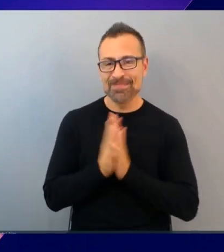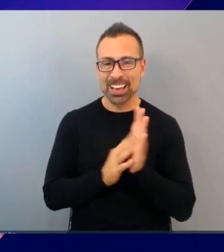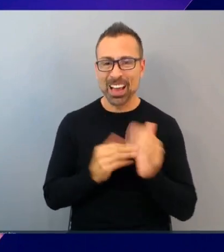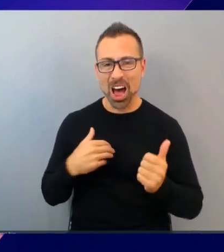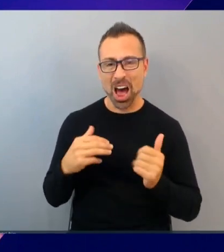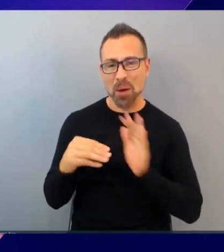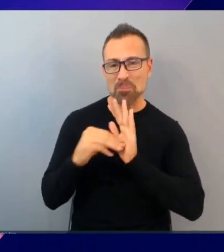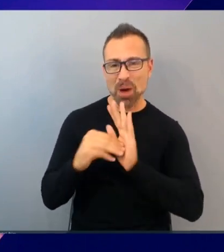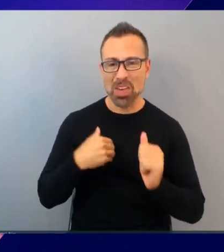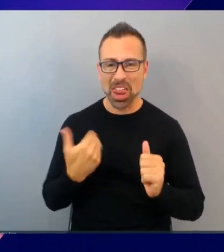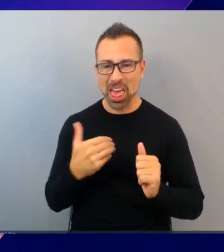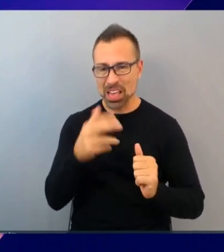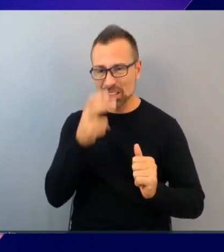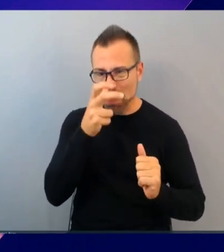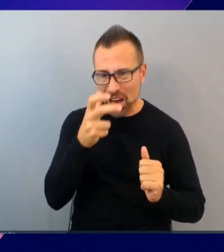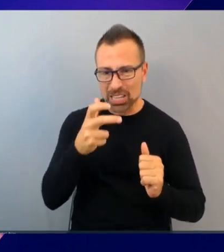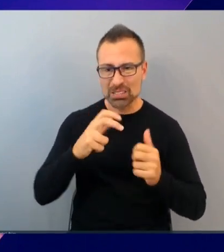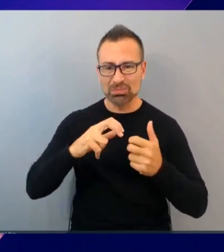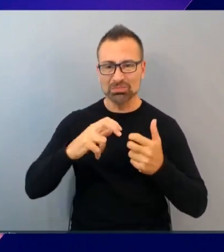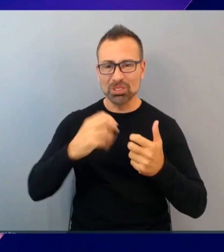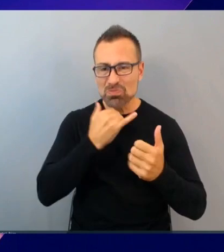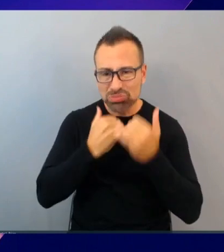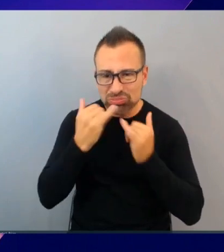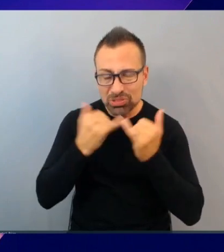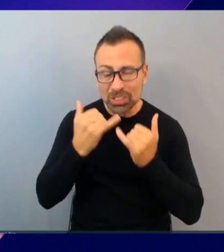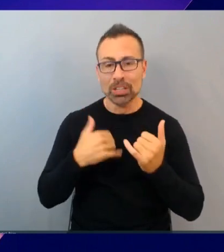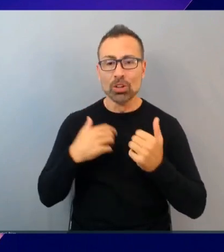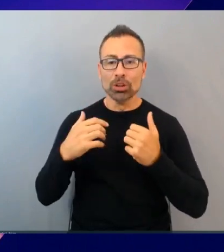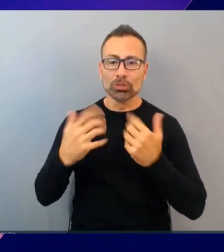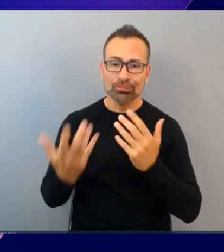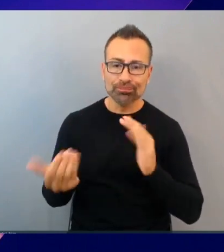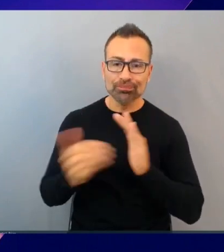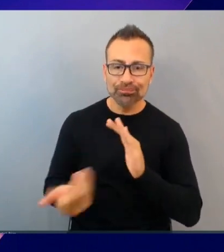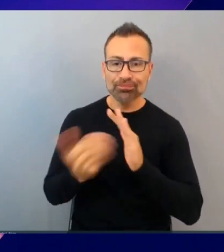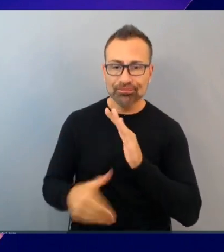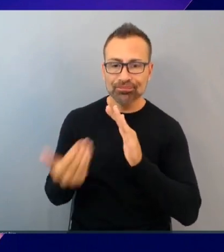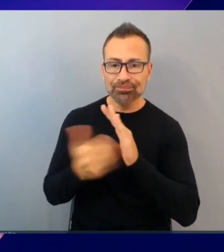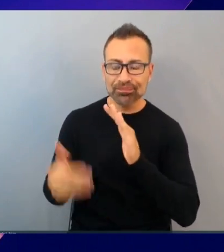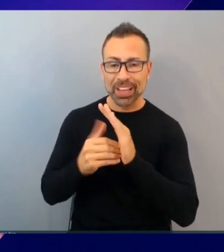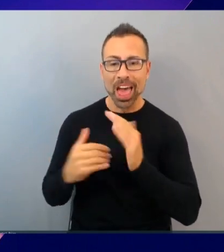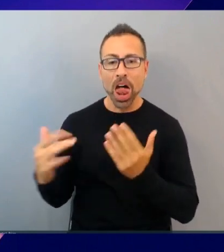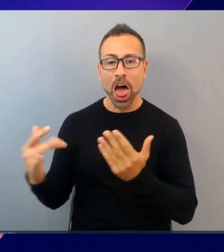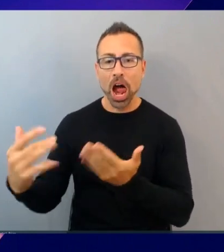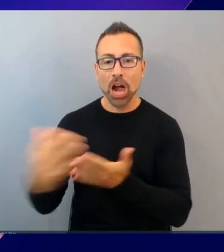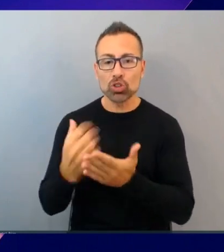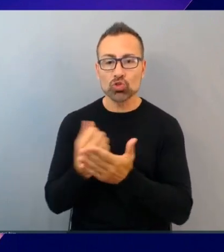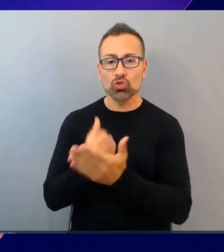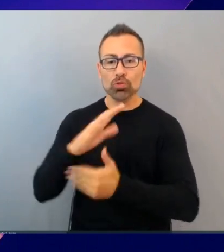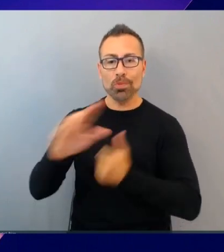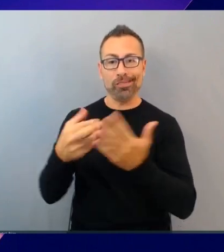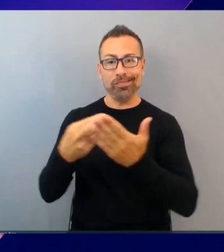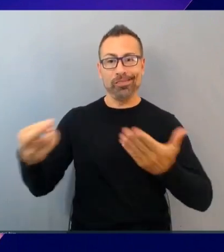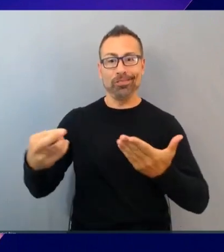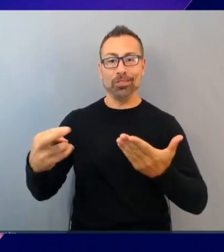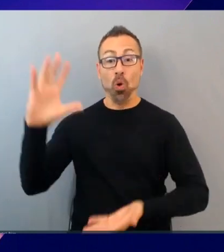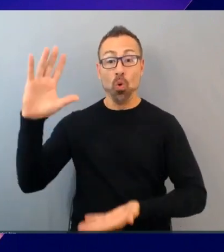to like, consume all of the resources of the DeepRacer event. [Dani] Or like, another student- And prevent other people from succeeding. Yeah, I mean,